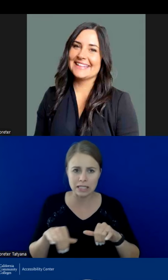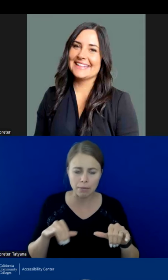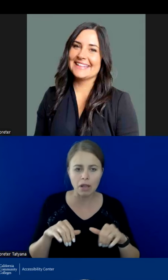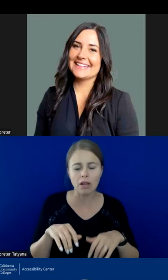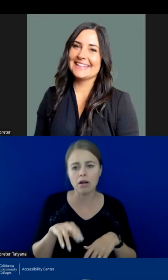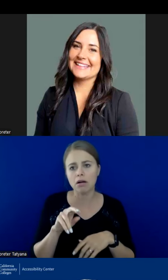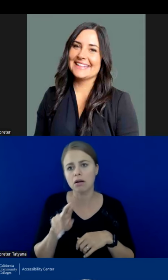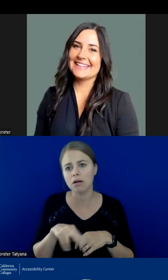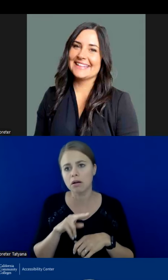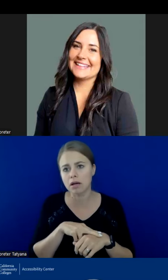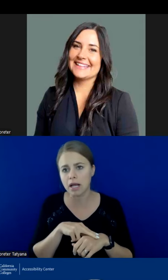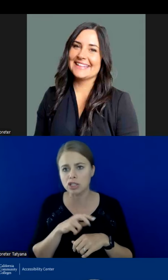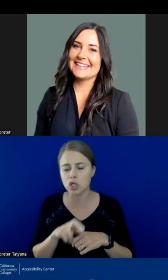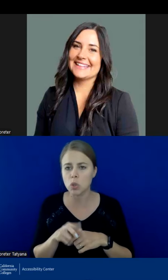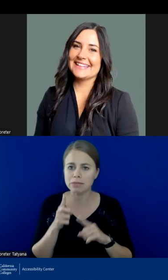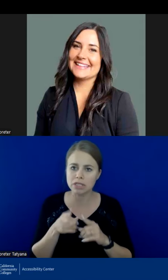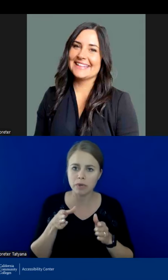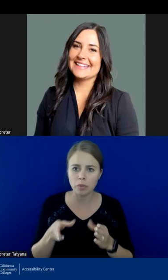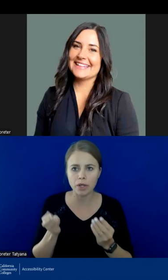to remediate, so we can look at it this way.